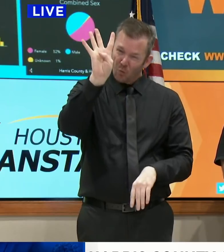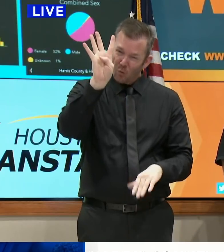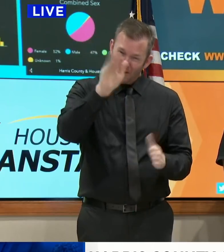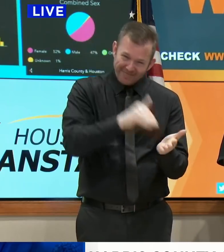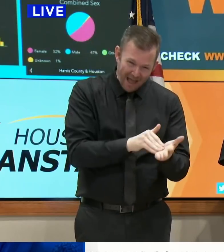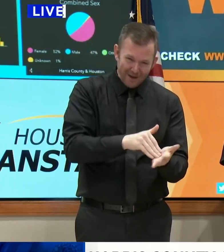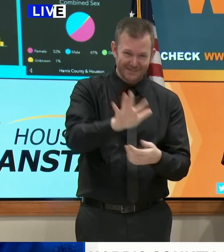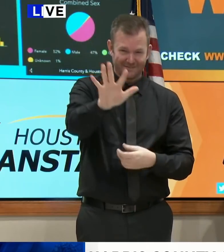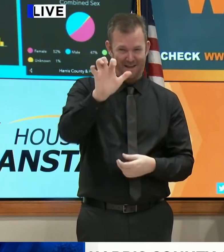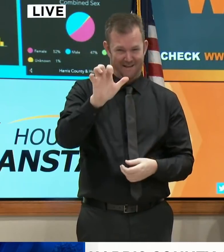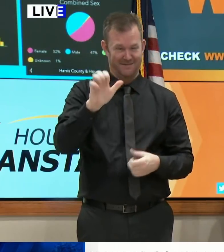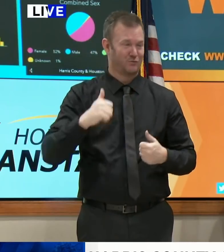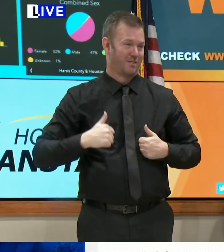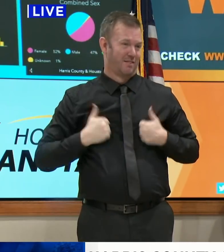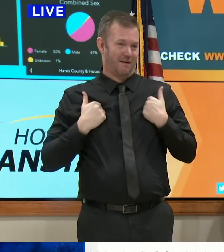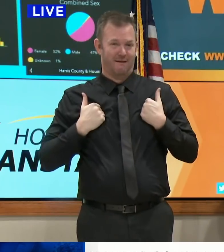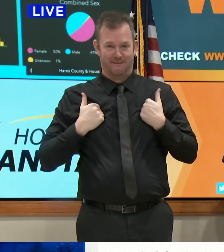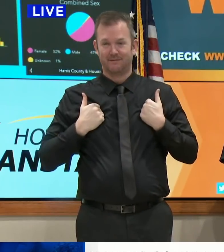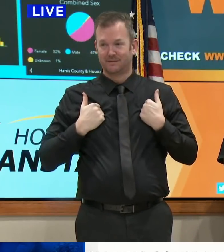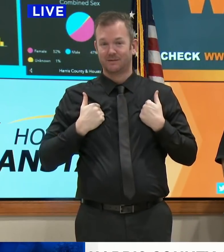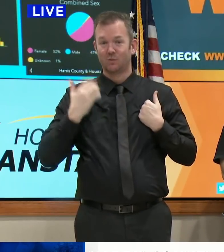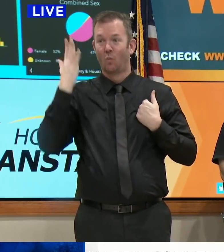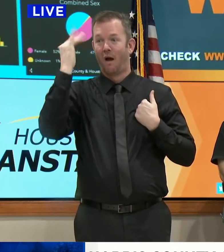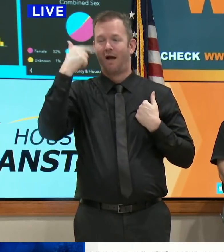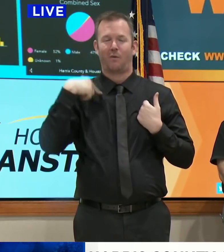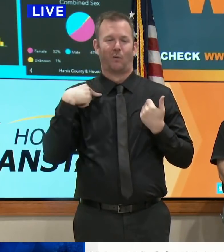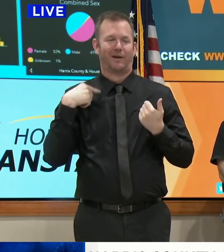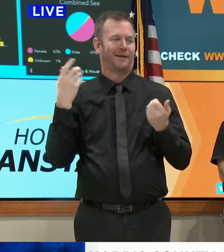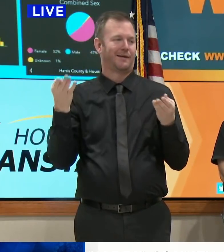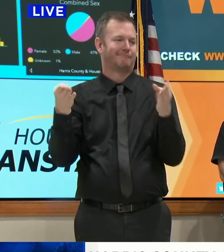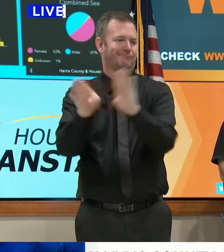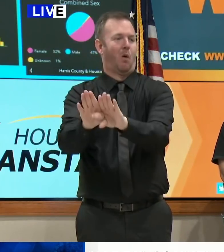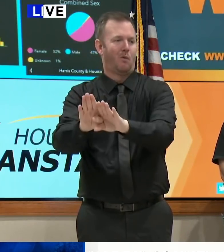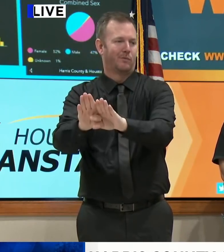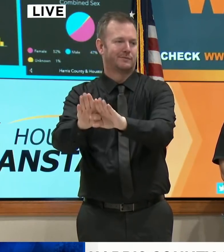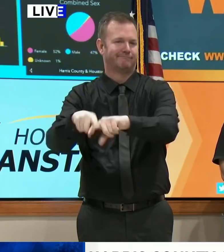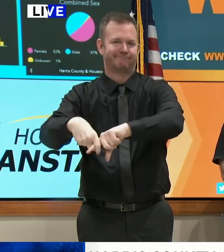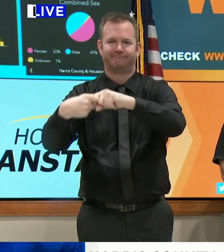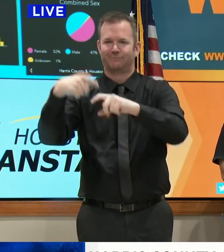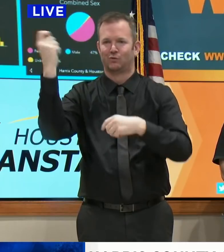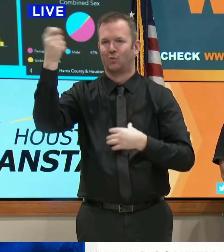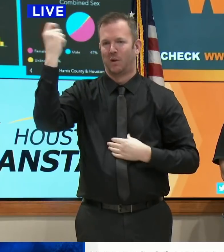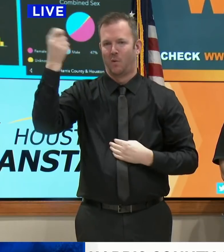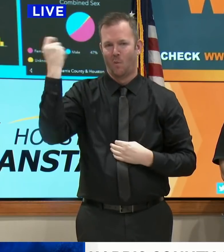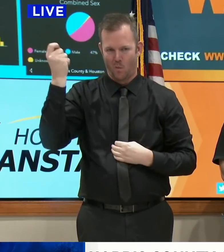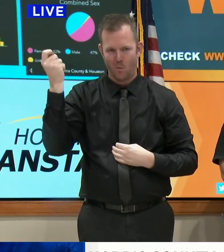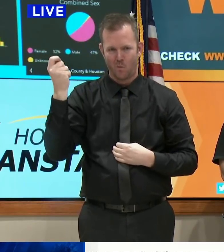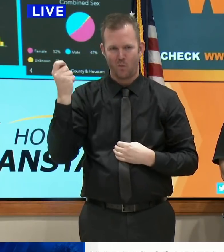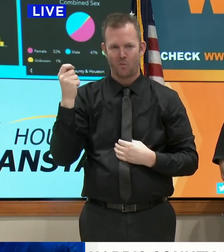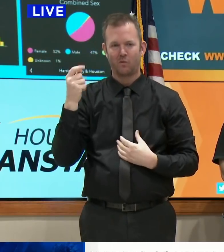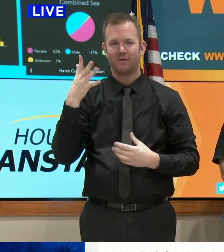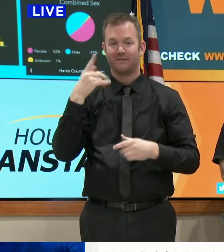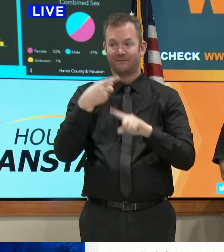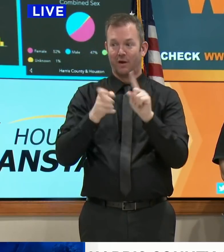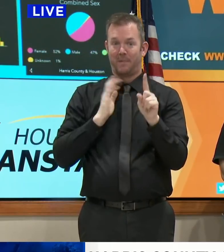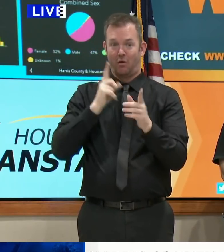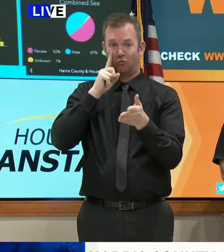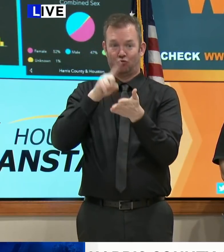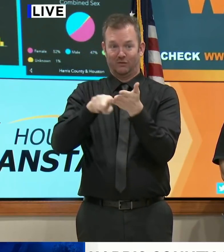report about a week ago from Rice University that we saved Rice University that we saved already already 4500 lives. It’s probably more 4500 lives. It’s probably more at this point and they were